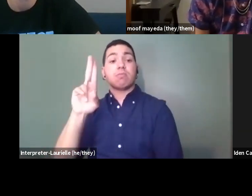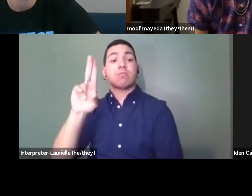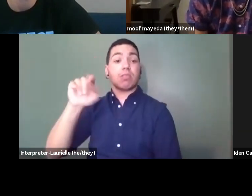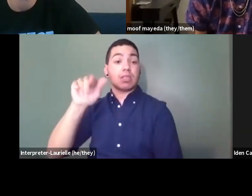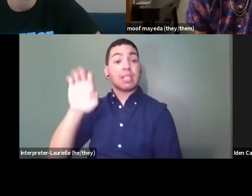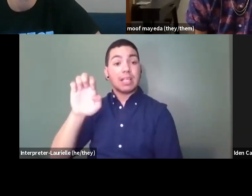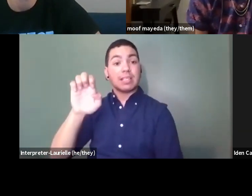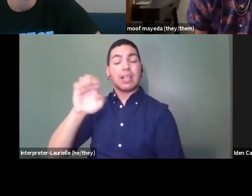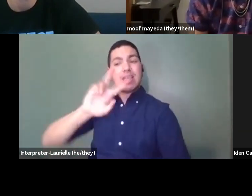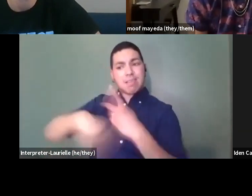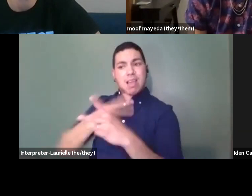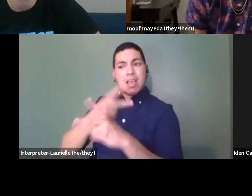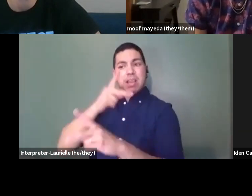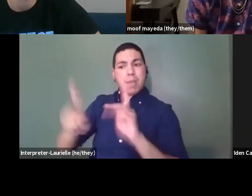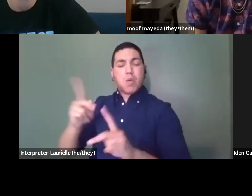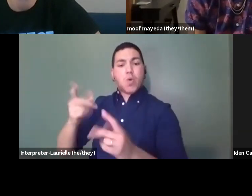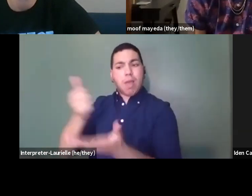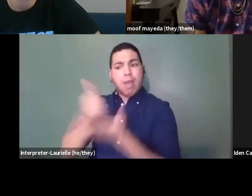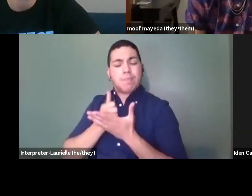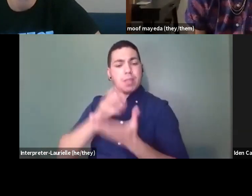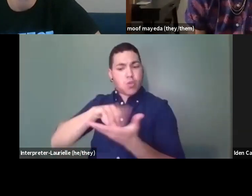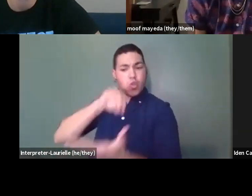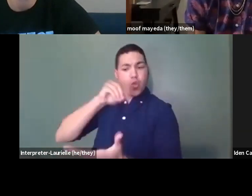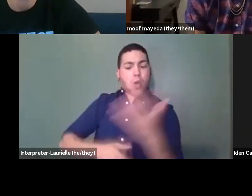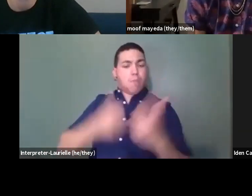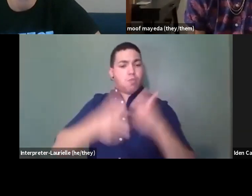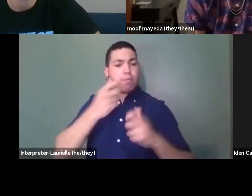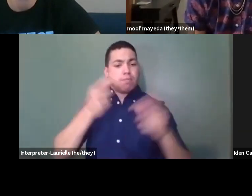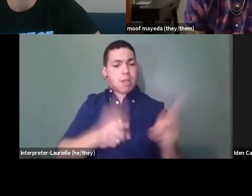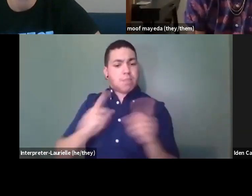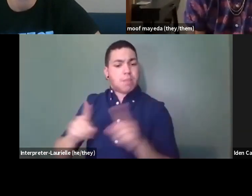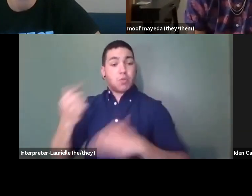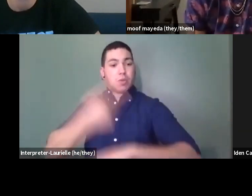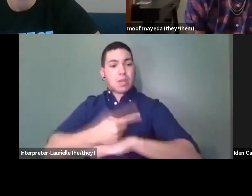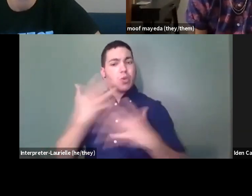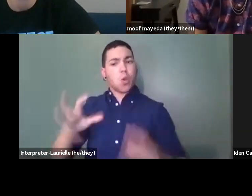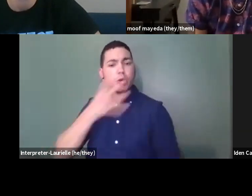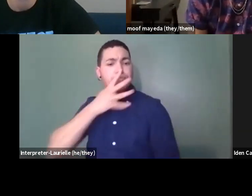Youth and especially around Adi's Act? Yeah, yeah.